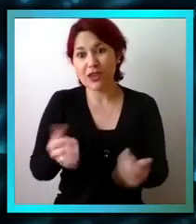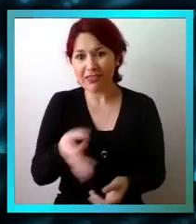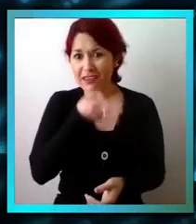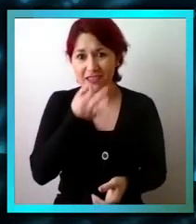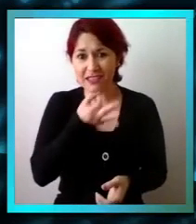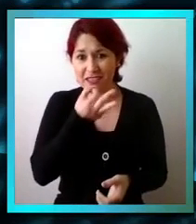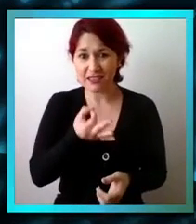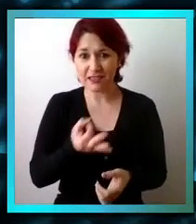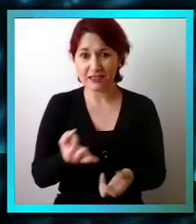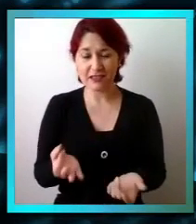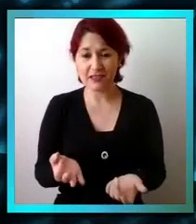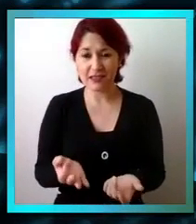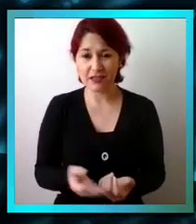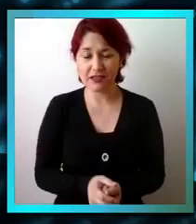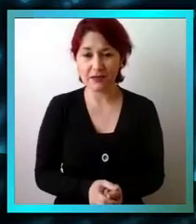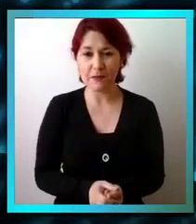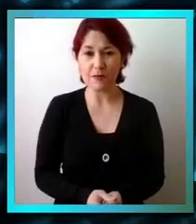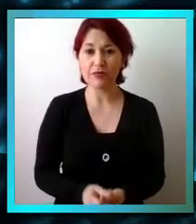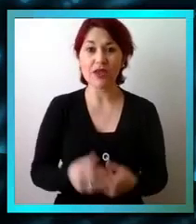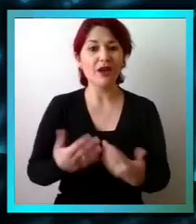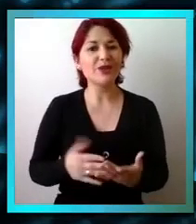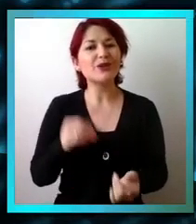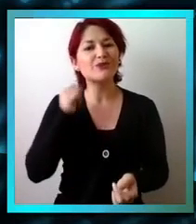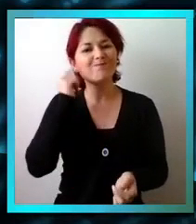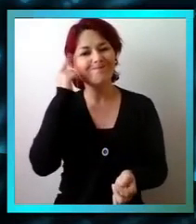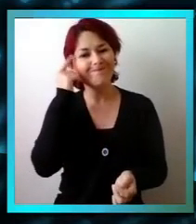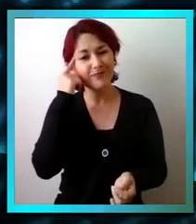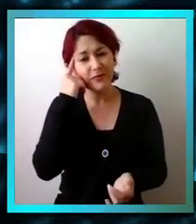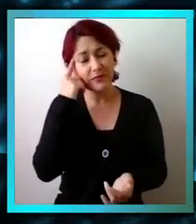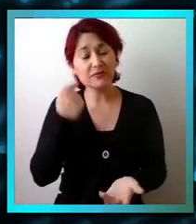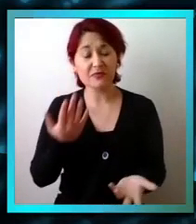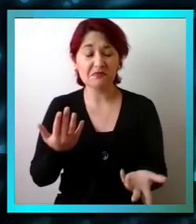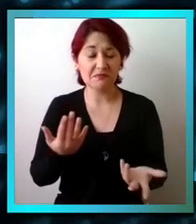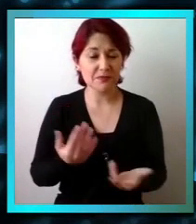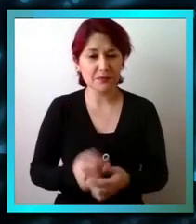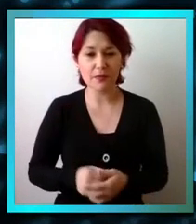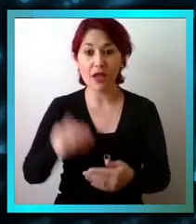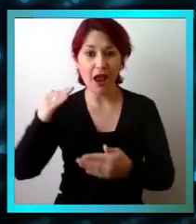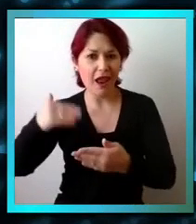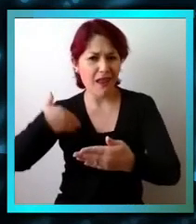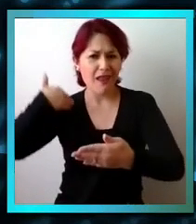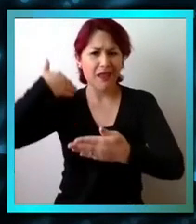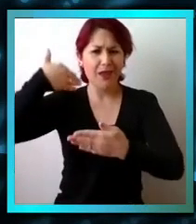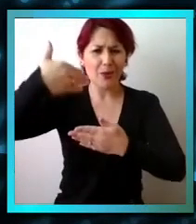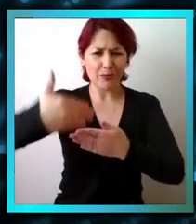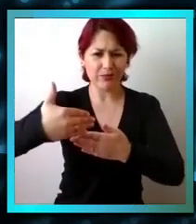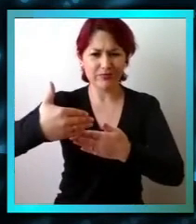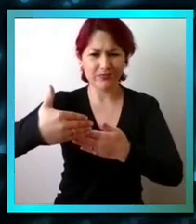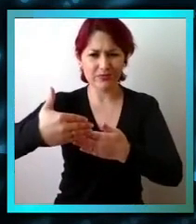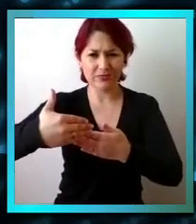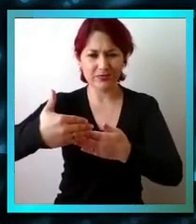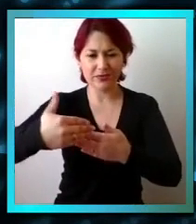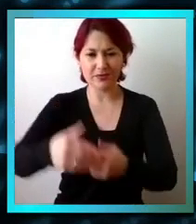especially for critical infrastructure and internet of things uh it's uh the next generation